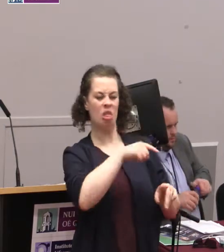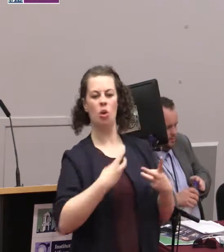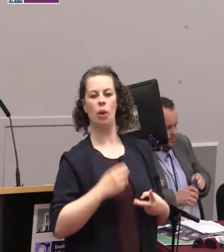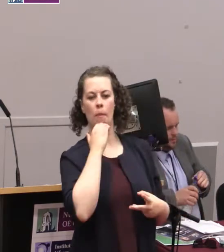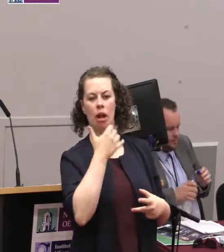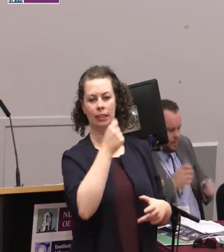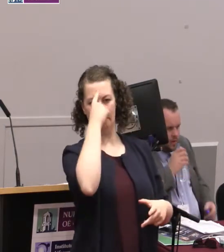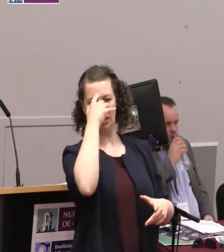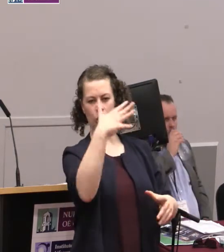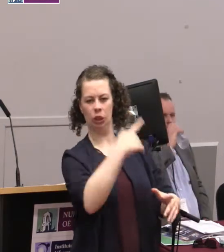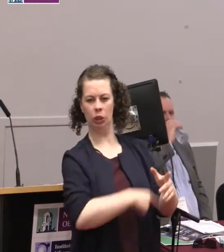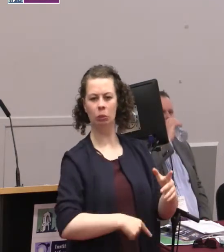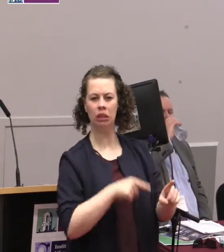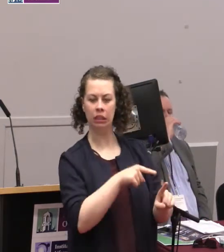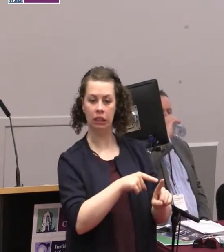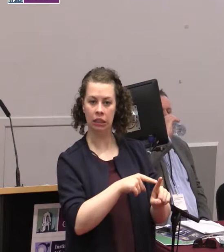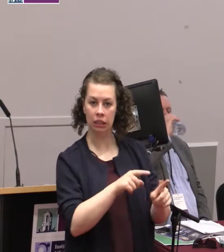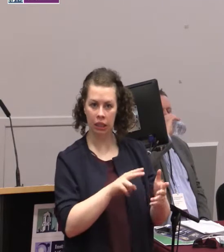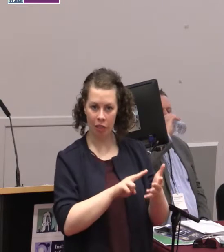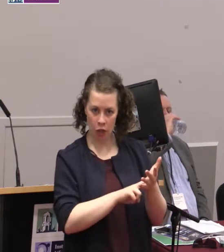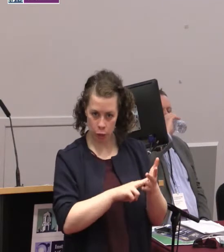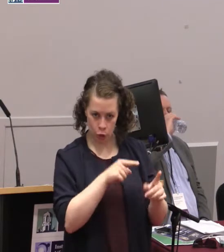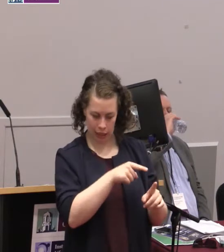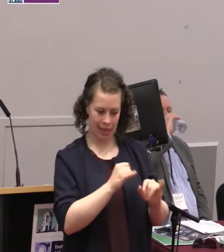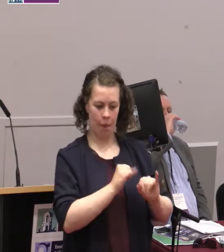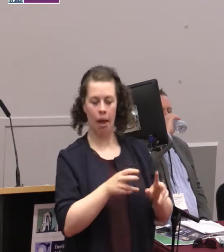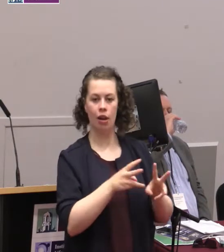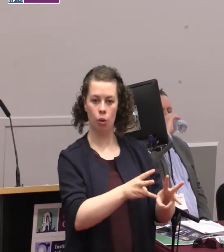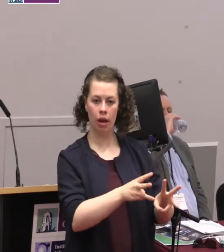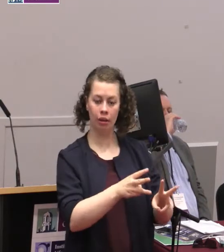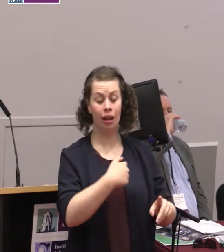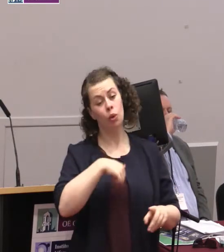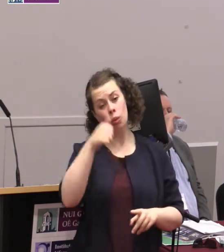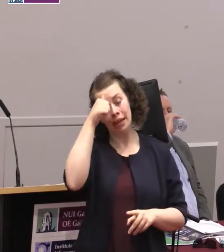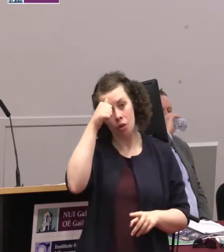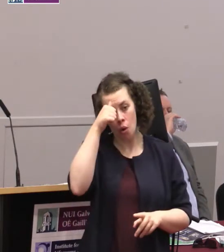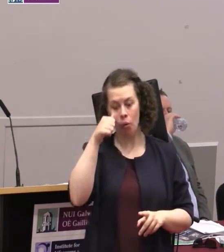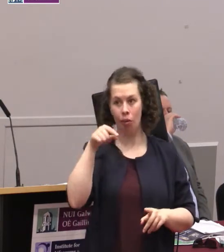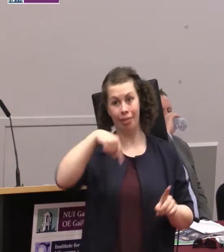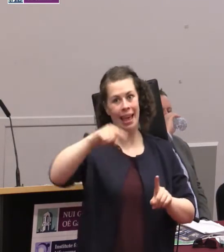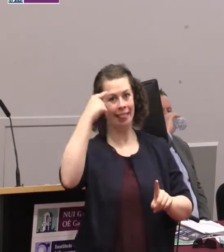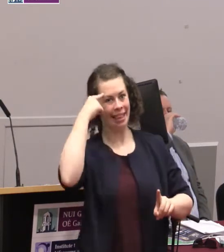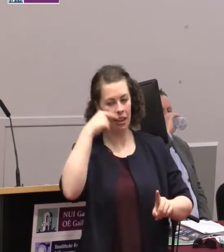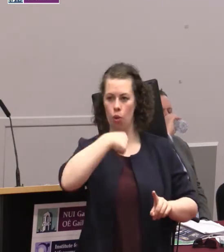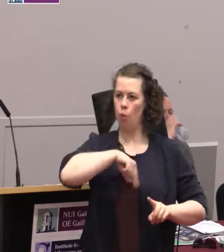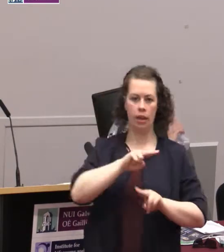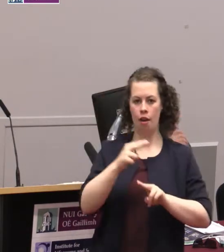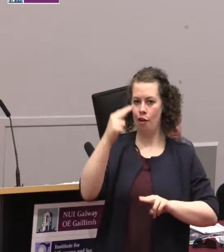They know that many of us cannot recognise economic or psychological violence.